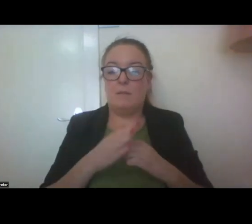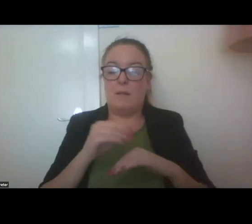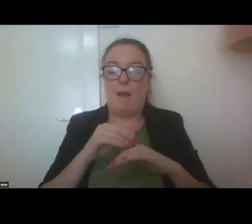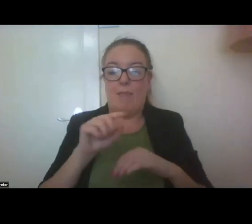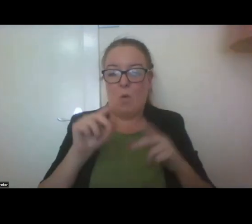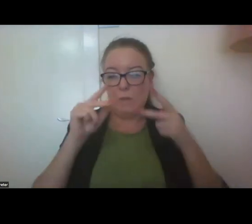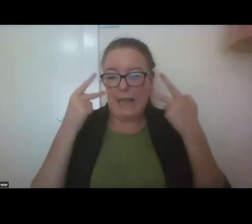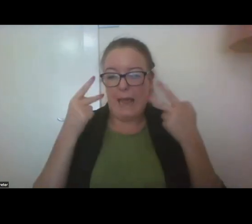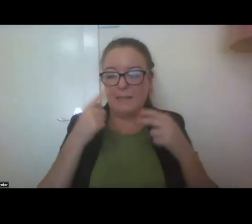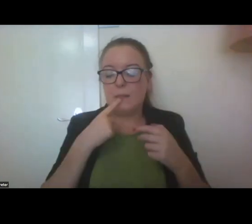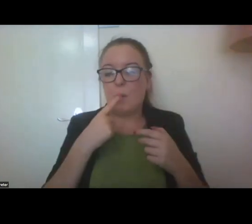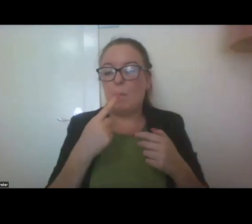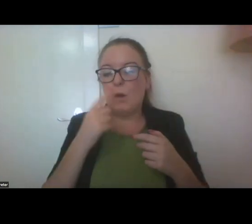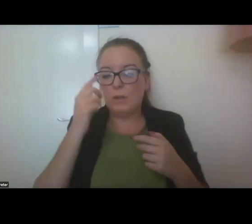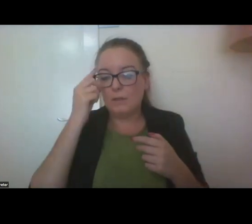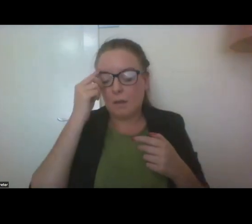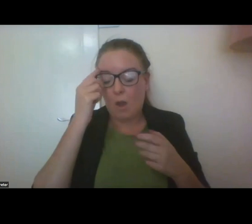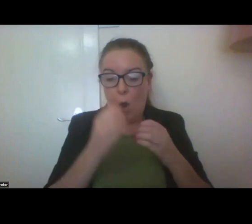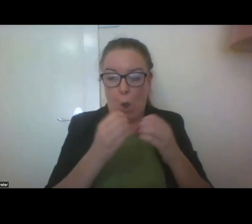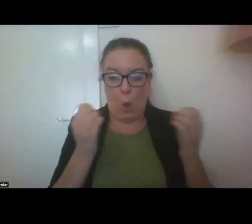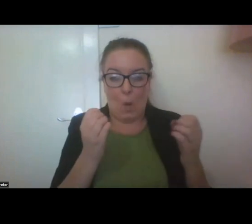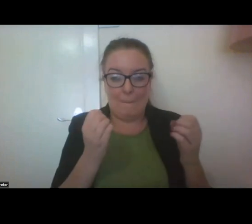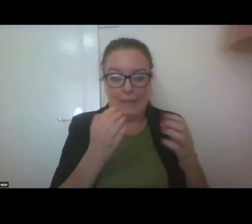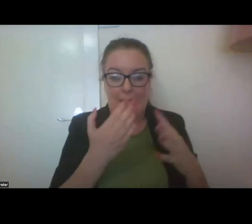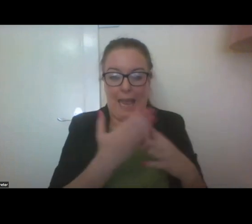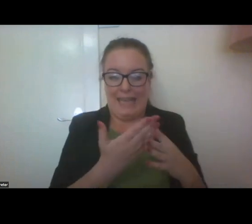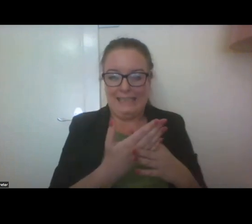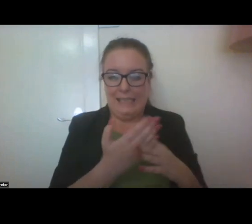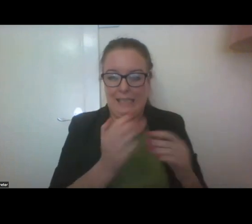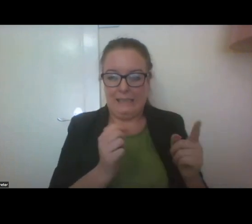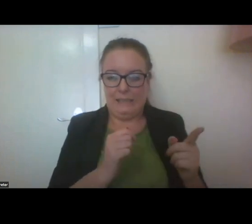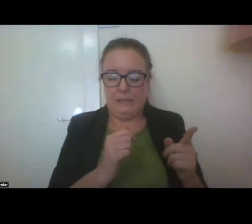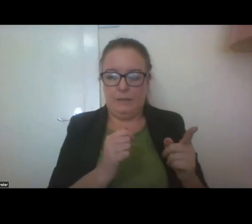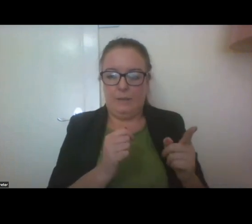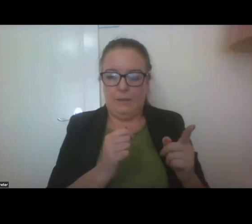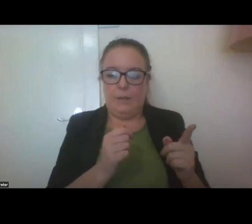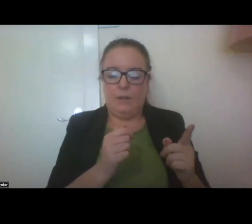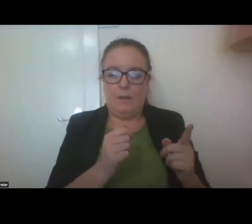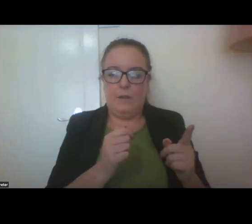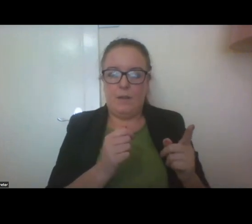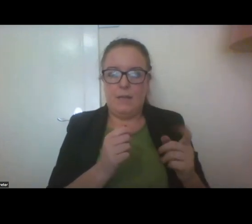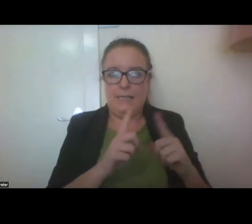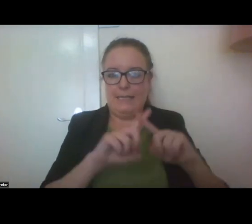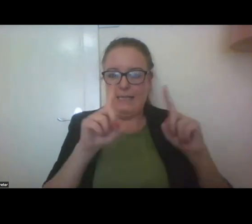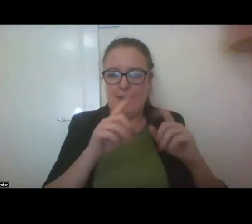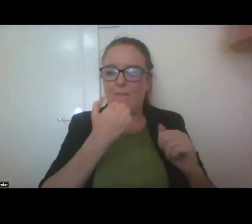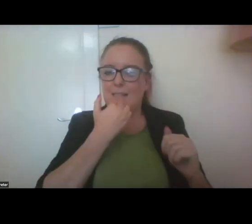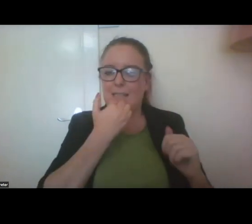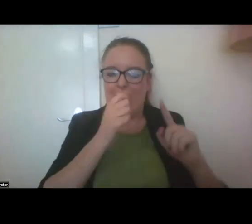With open access, as I said, we make different size screens with the LEDs